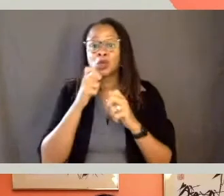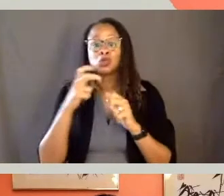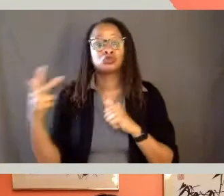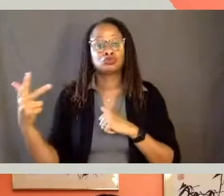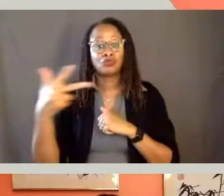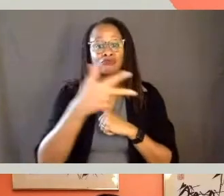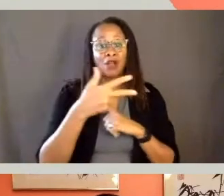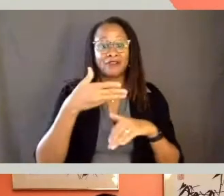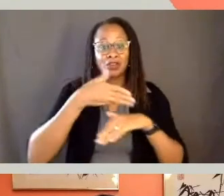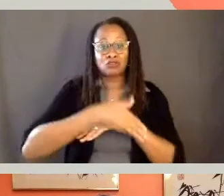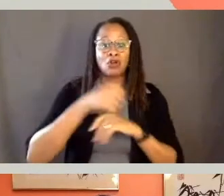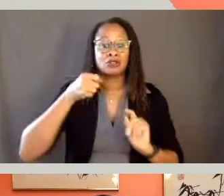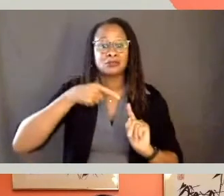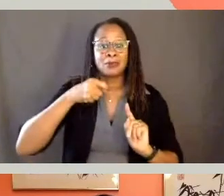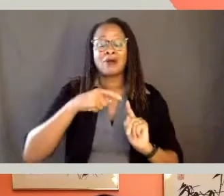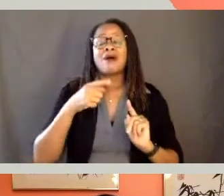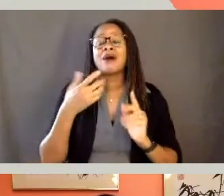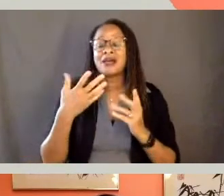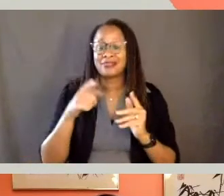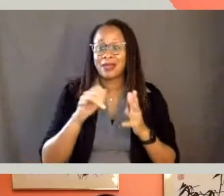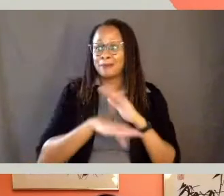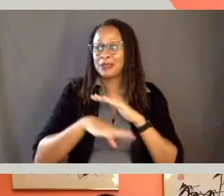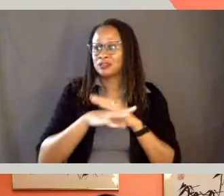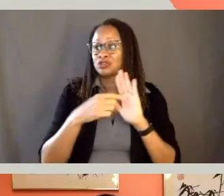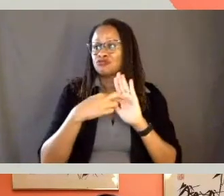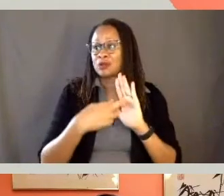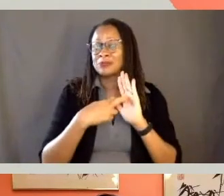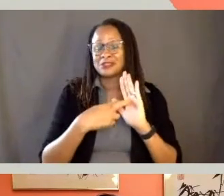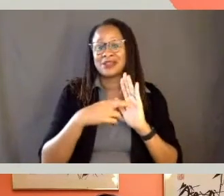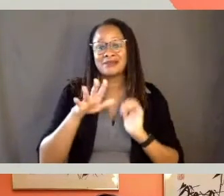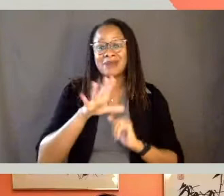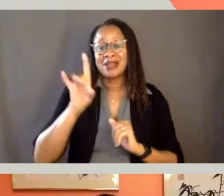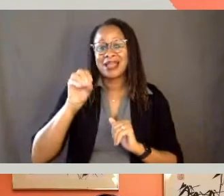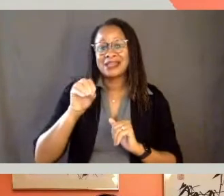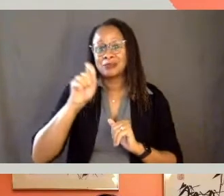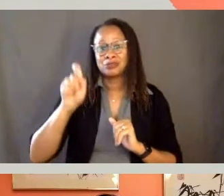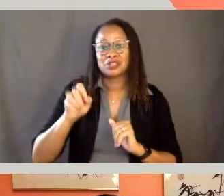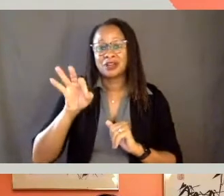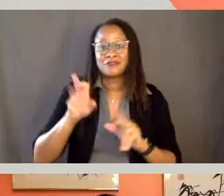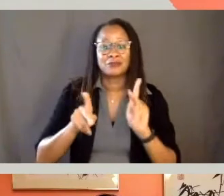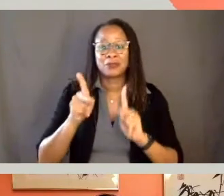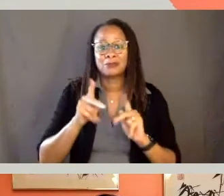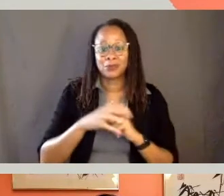essentially represents 80% of the people of the countries from 16